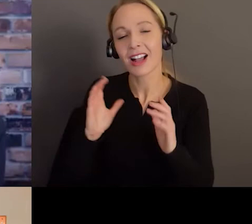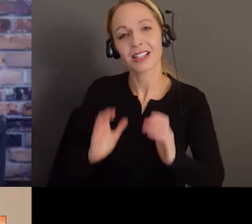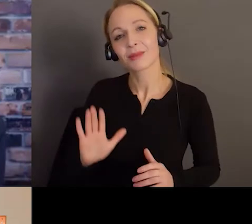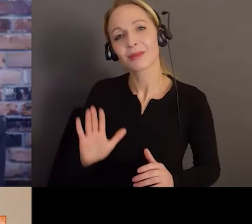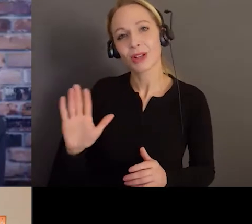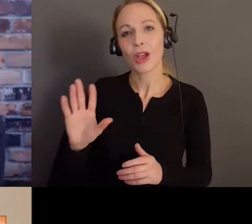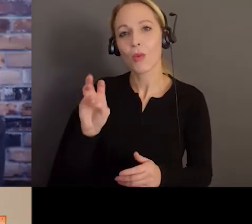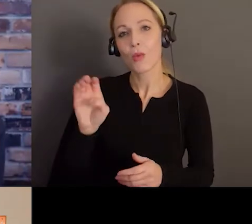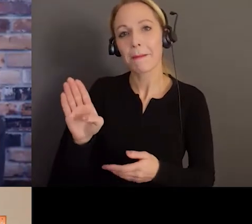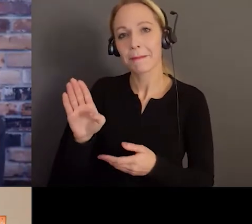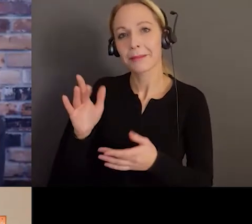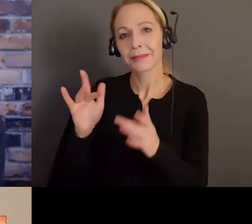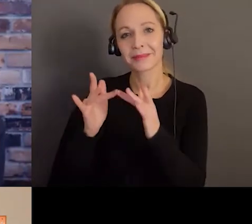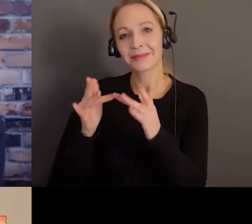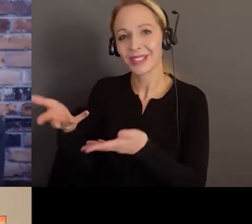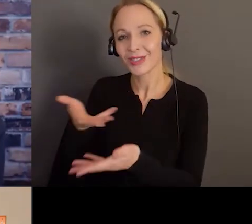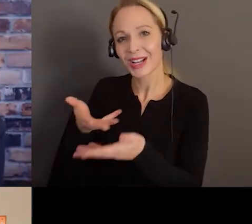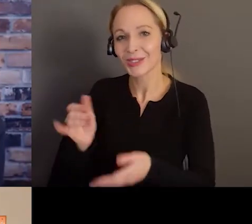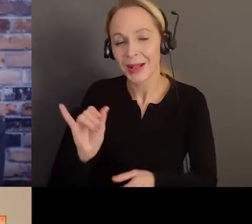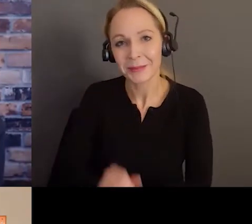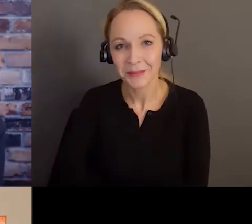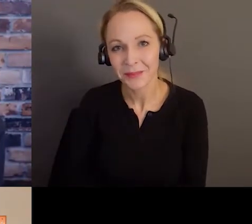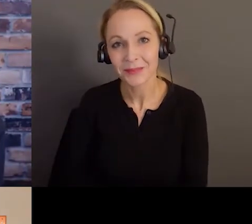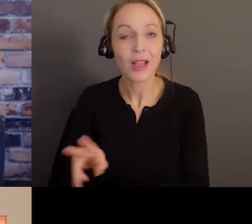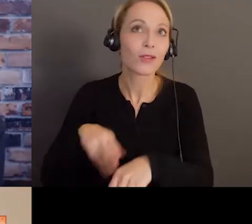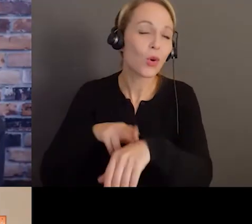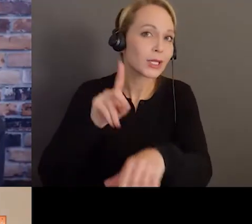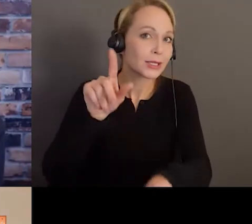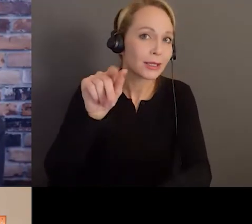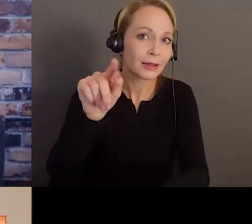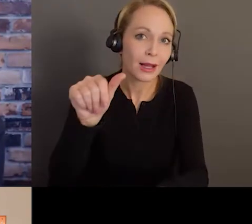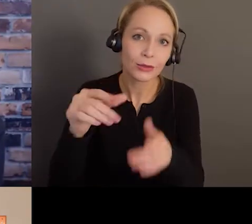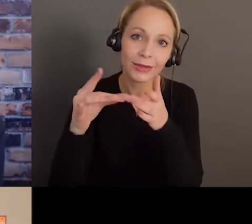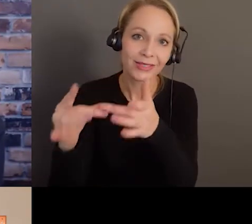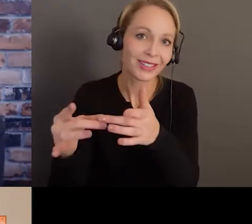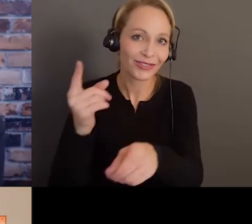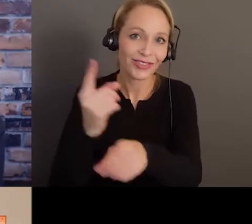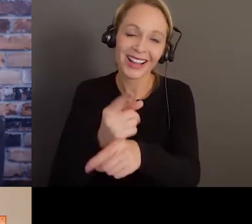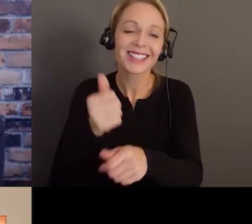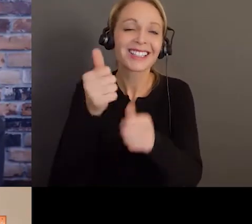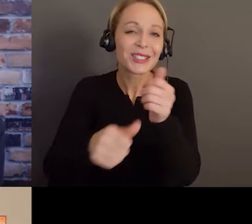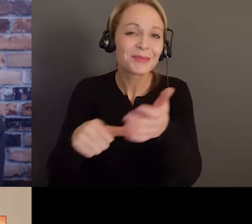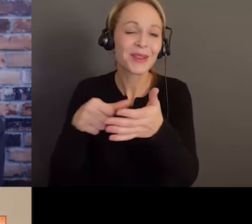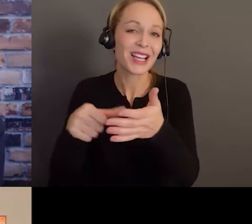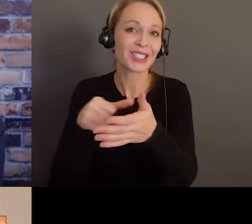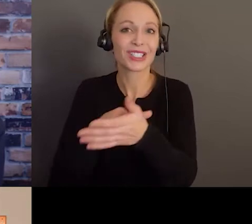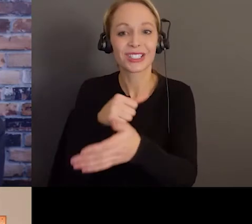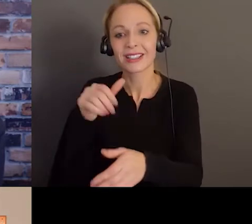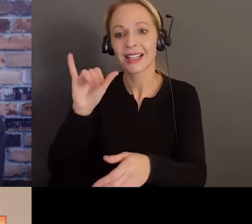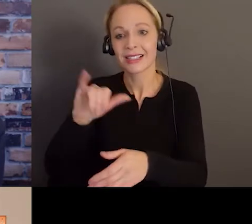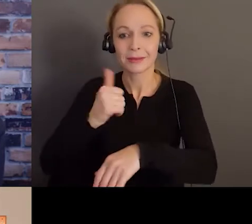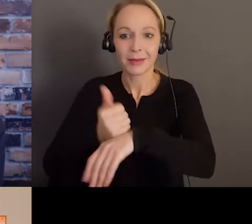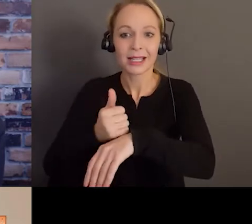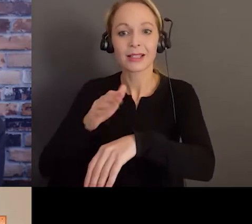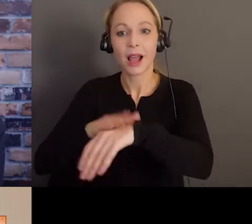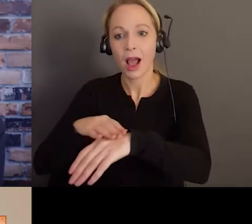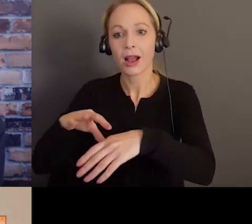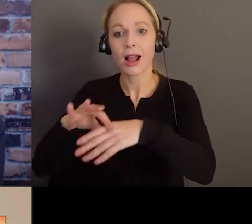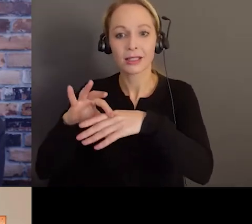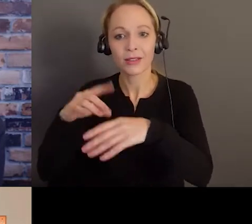CHANGE THE CUSTOMER DESIGN AS WELL. AND DATA-DRIVEN AND A DATA BASED ON CONTEXT FROM THE